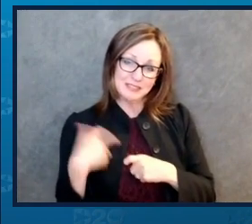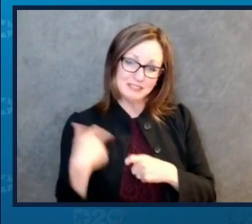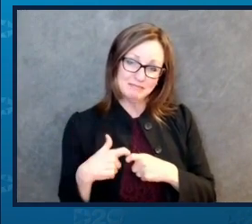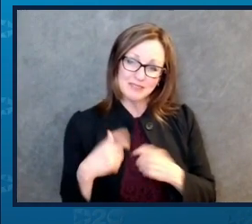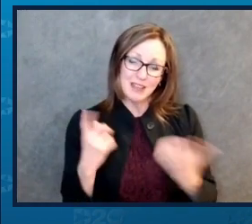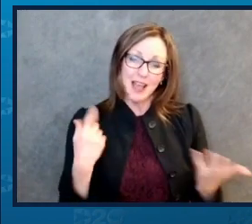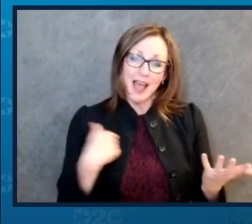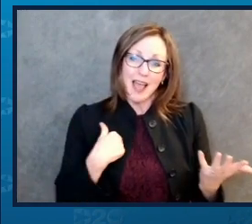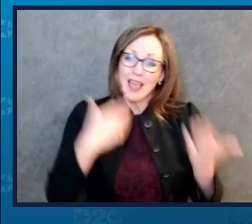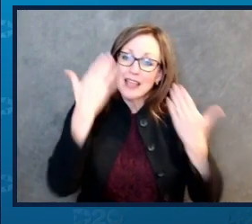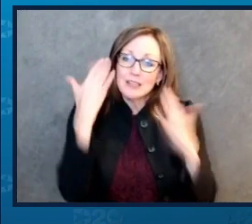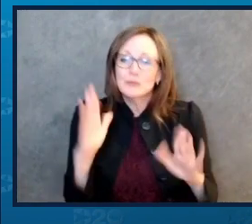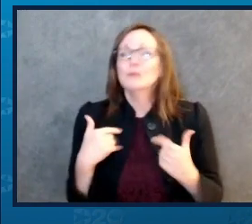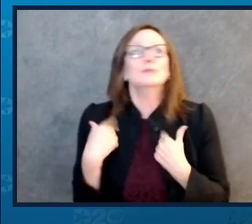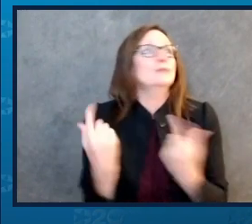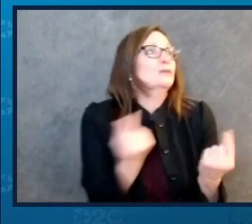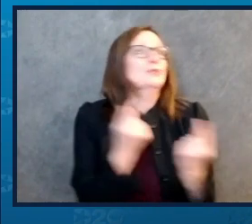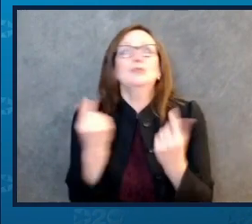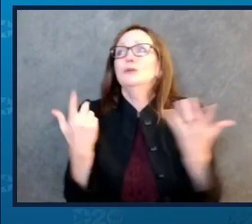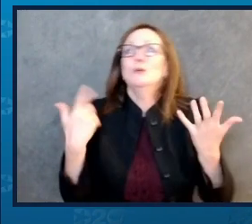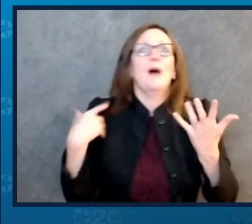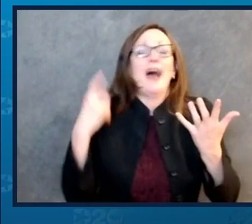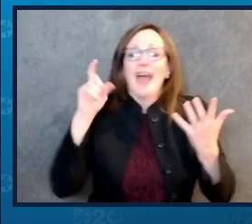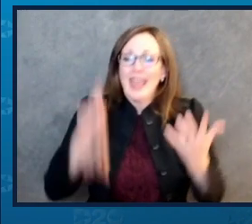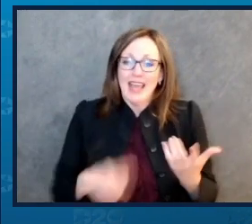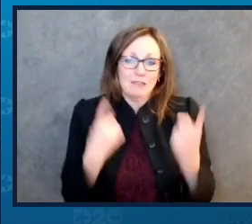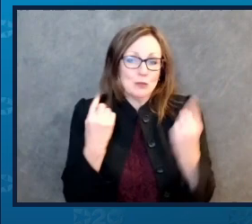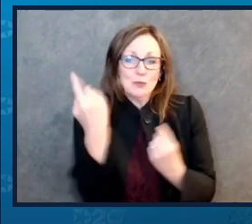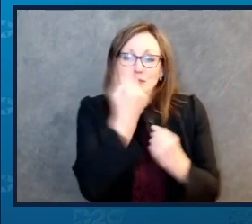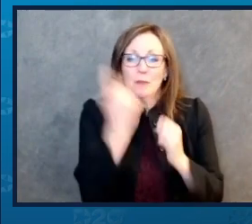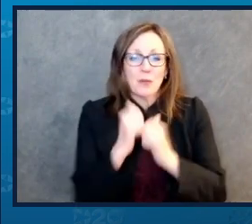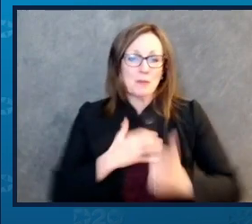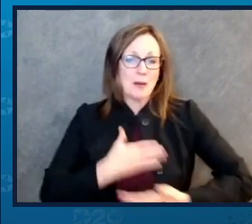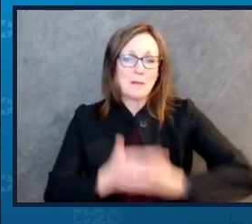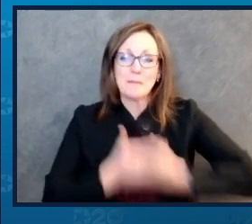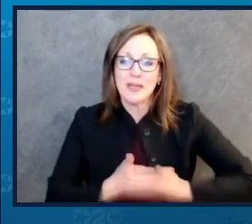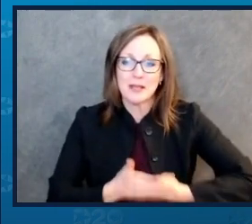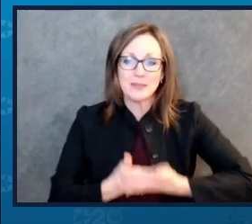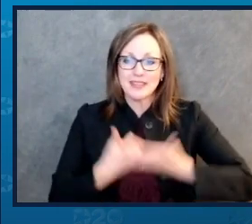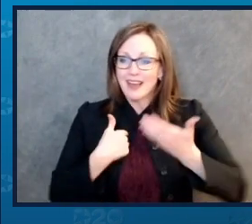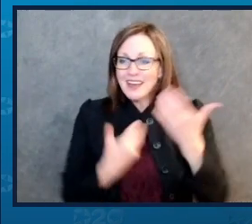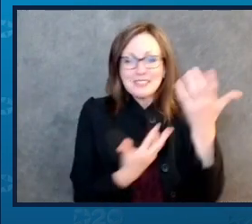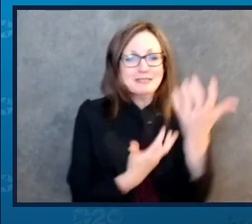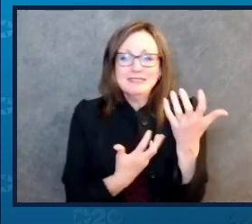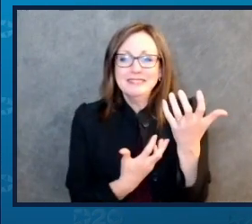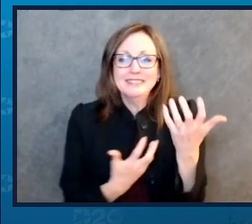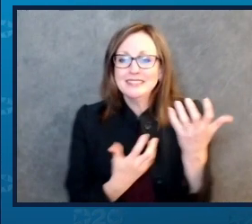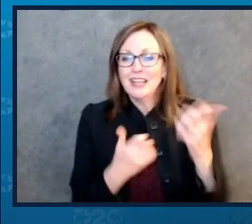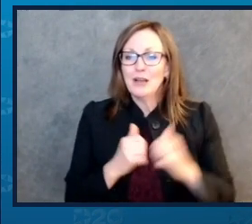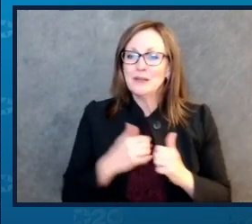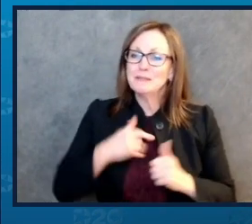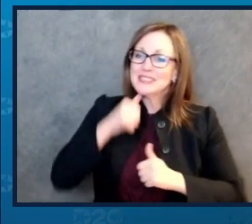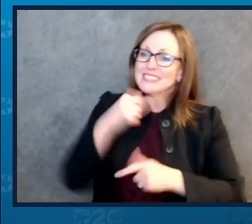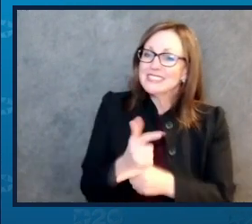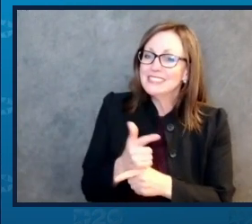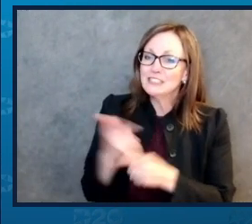MY MOTHER HAD NO CHOICE. THERE WAS NO TIME TO WAIT WAIT TO SAVE MY SISTER. SHE CAME HERE LOOKING FOR